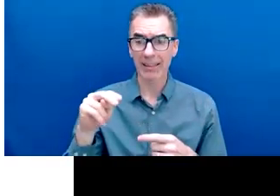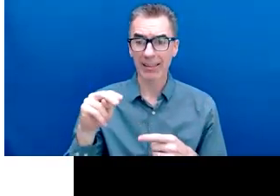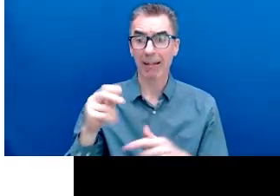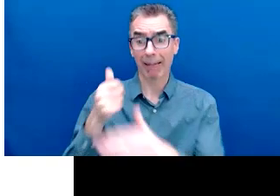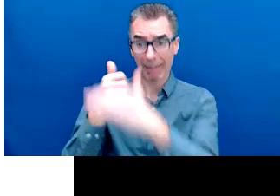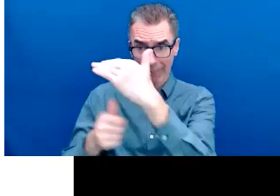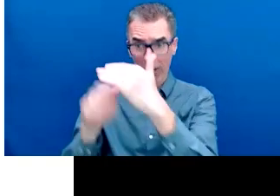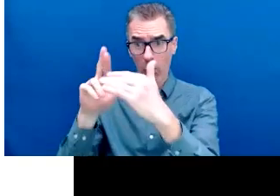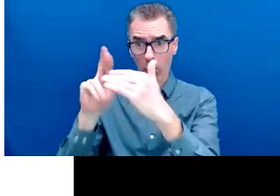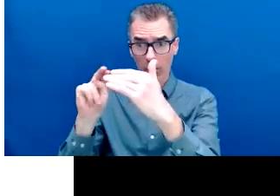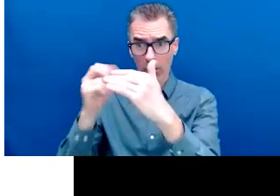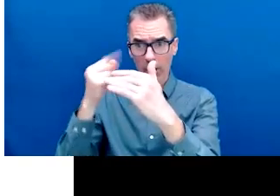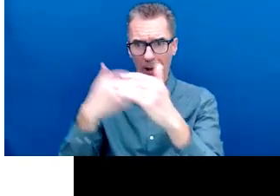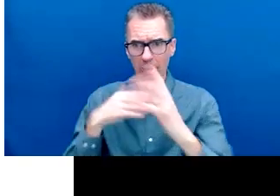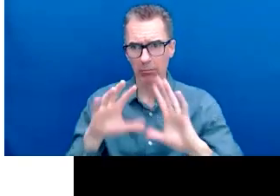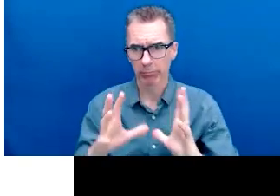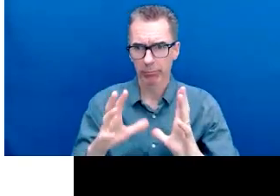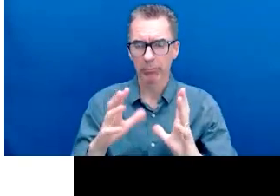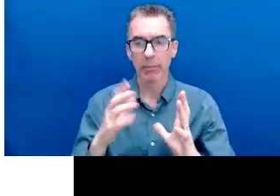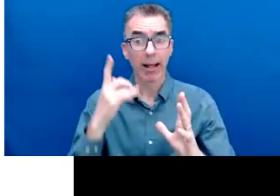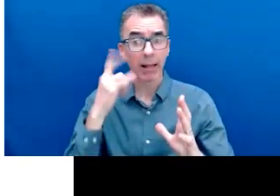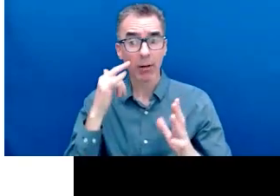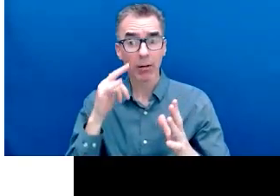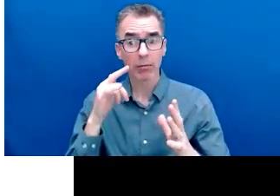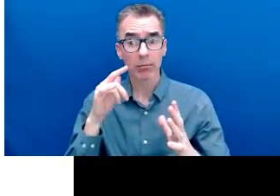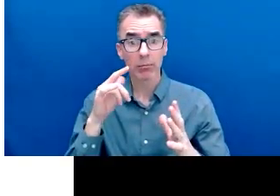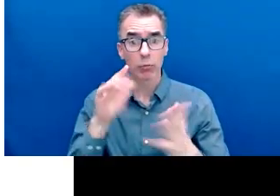a few faculty across the California Community College system have adapted